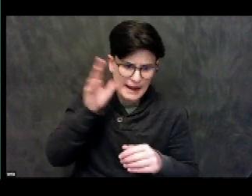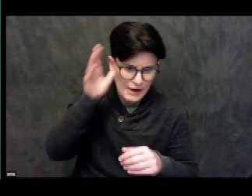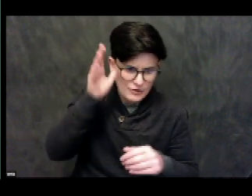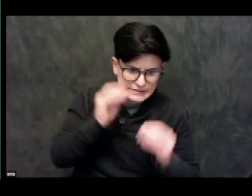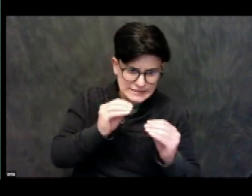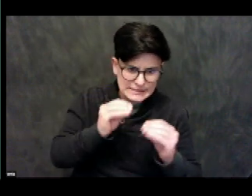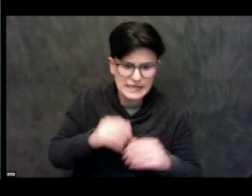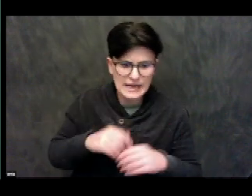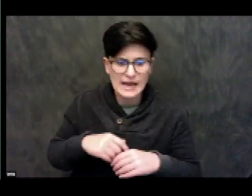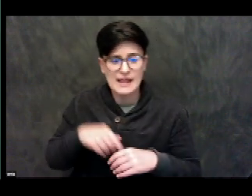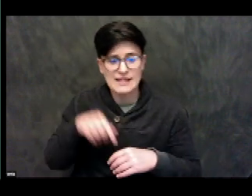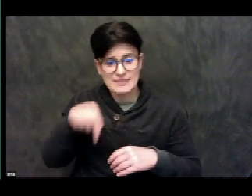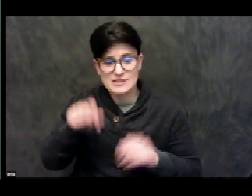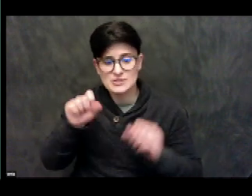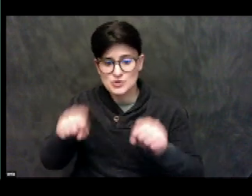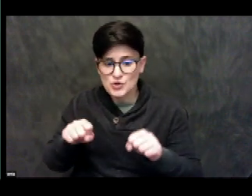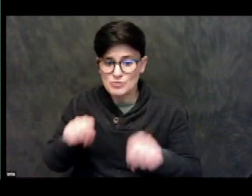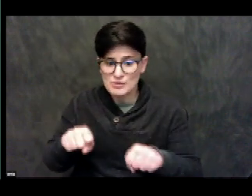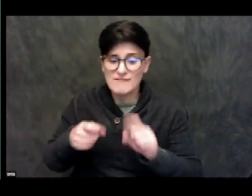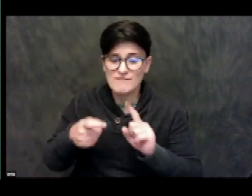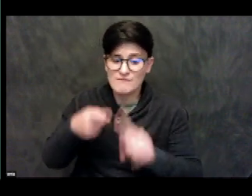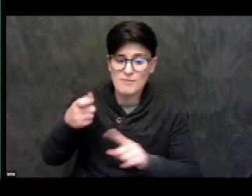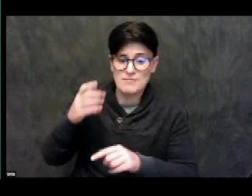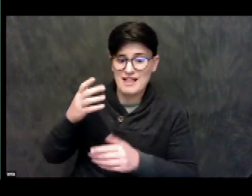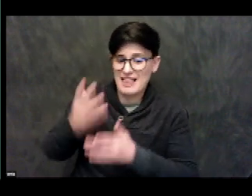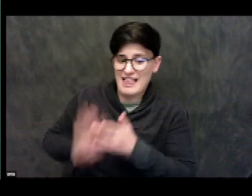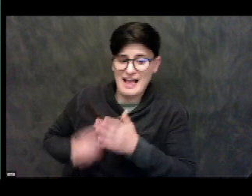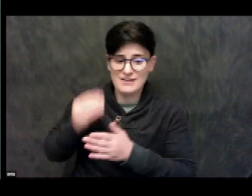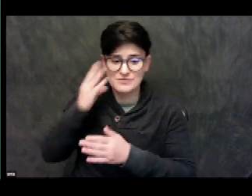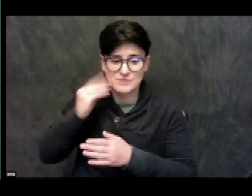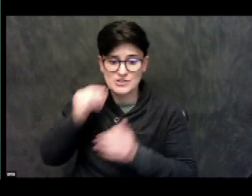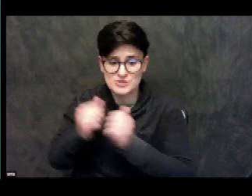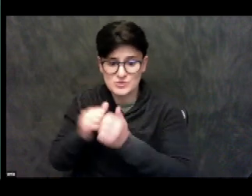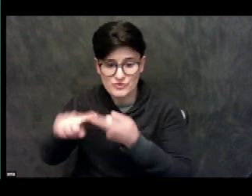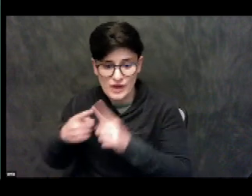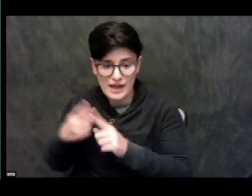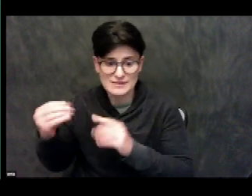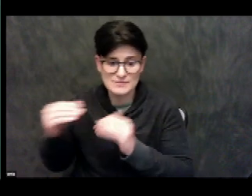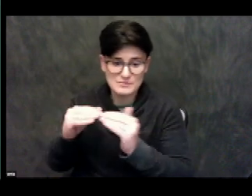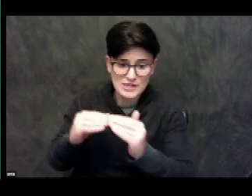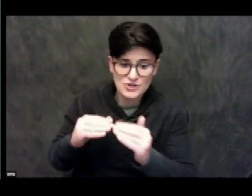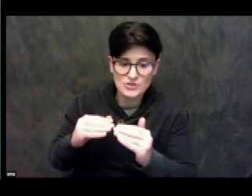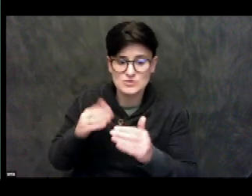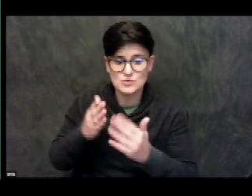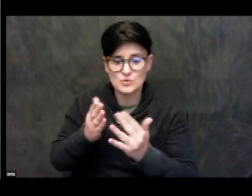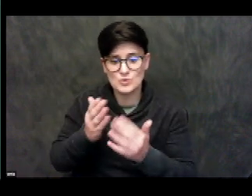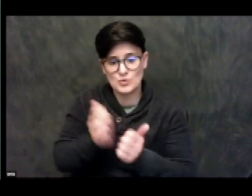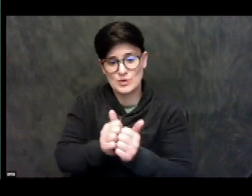as well as implicit and explicit messages from medical providers questioning whether